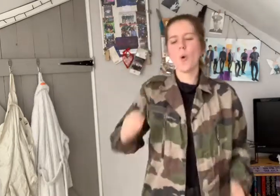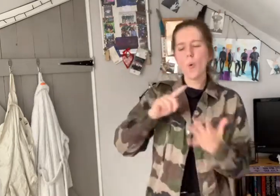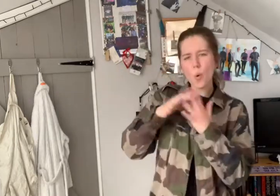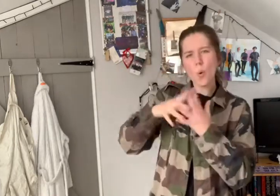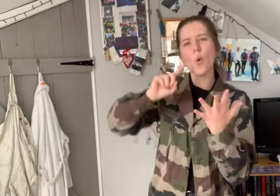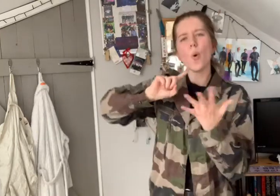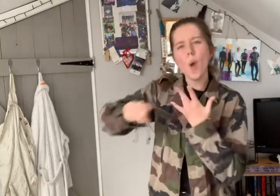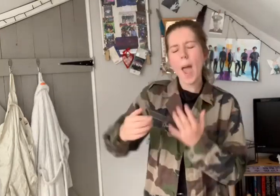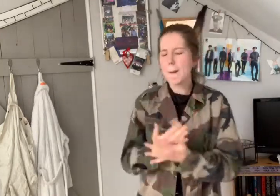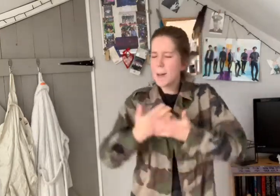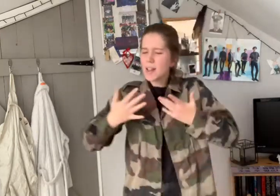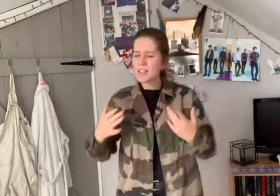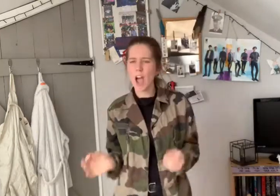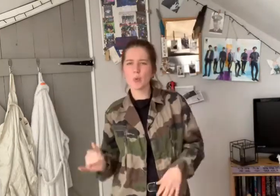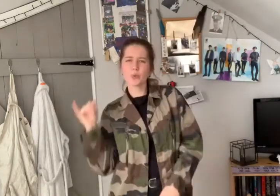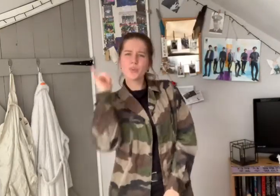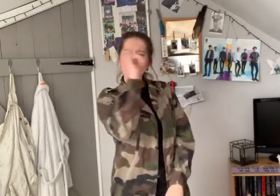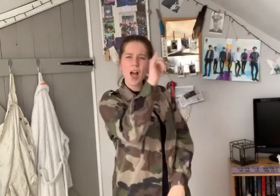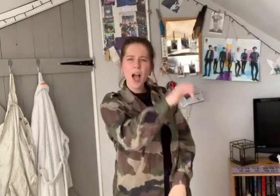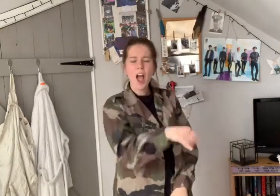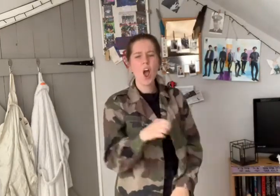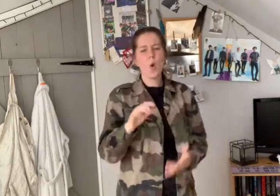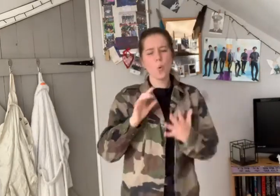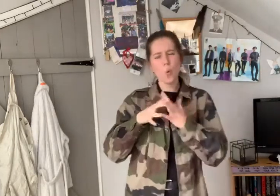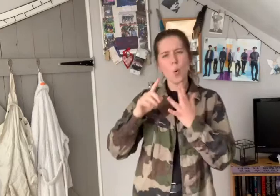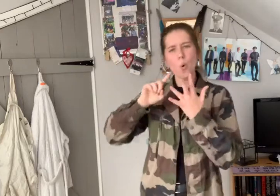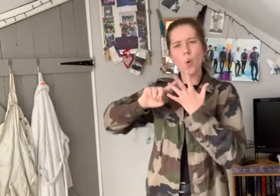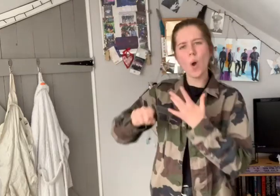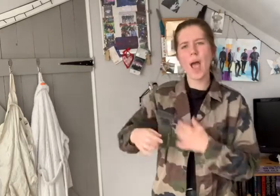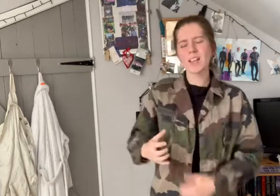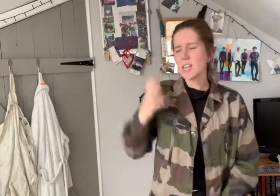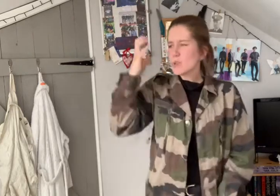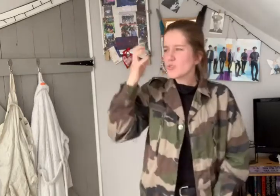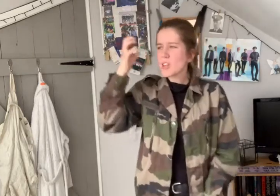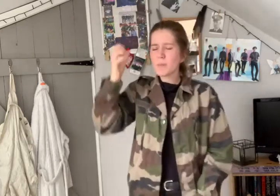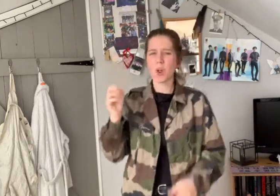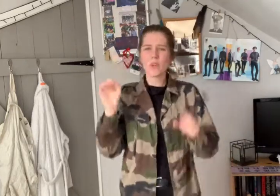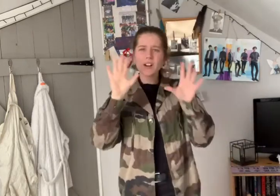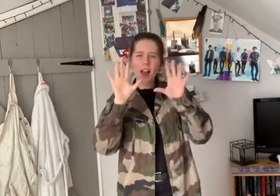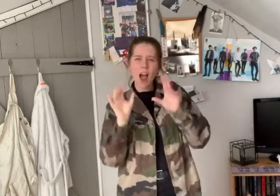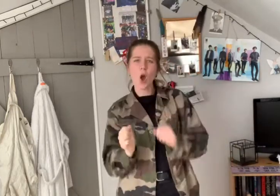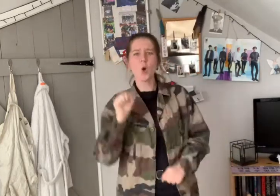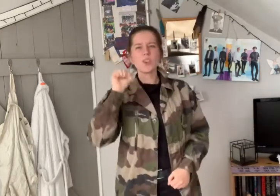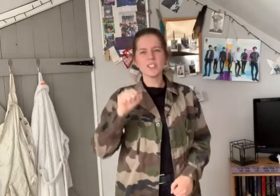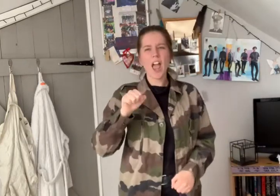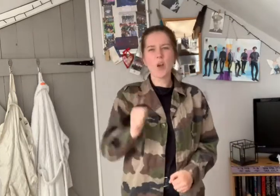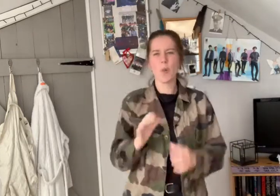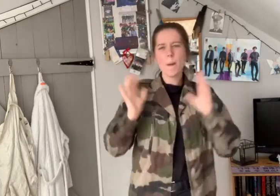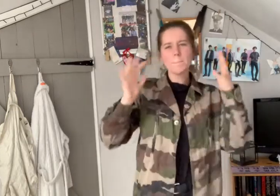Wooo How many hours do we fly Woo I keep dreaming on the cloud Yeah I'm on the mountain